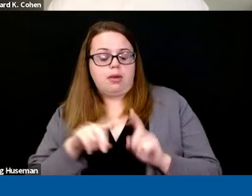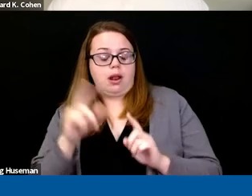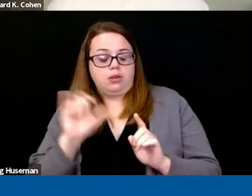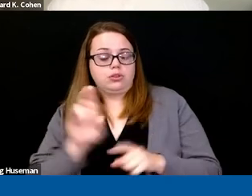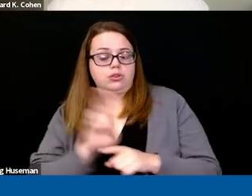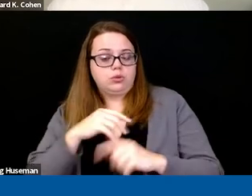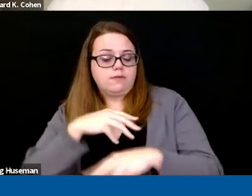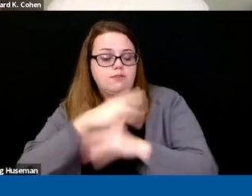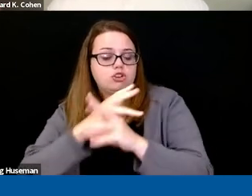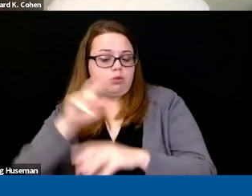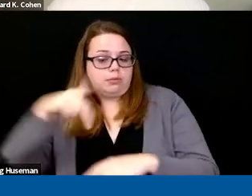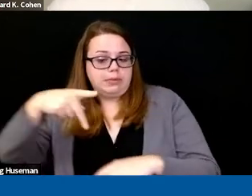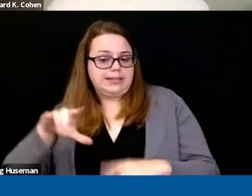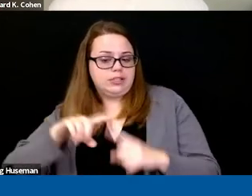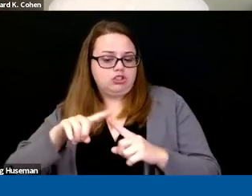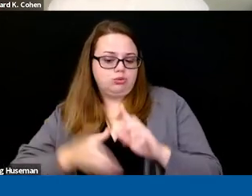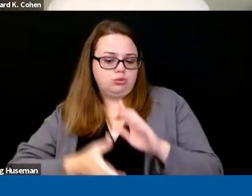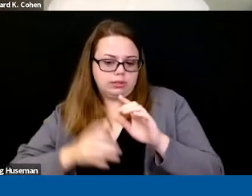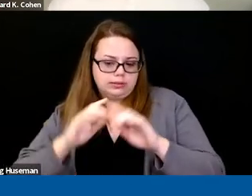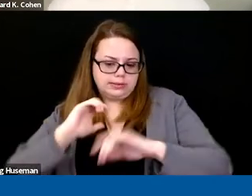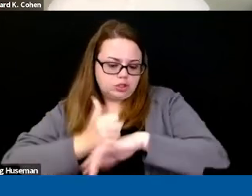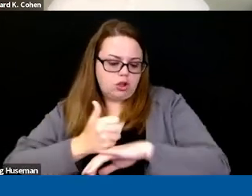to install just a running version of Windows. And with that,